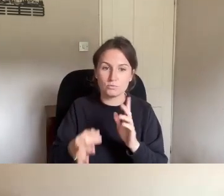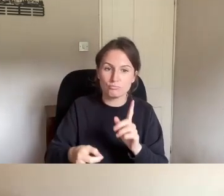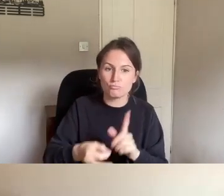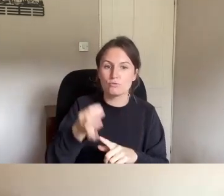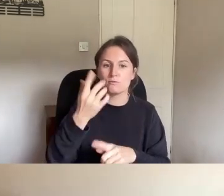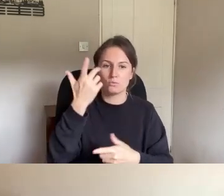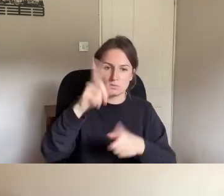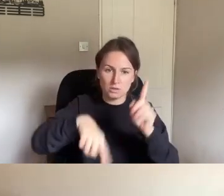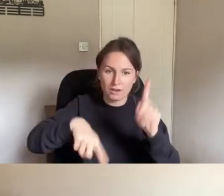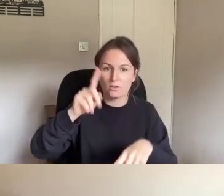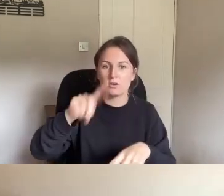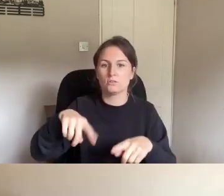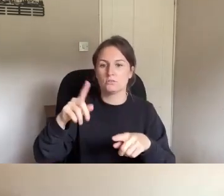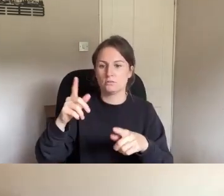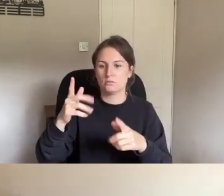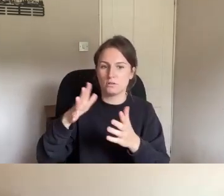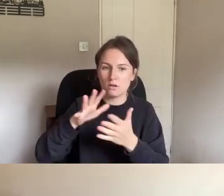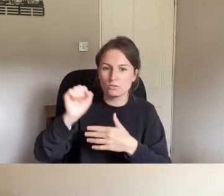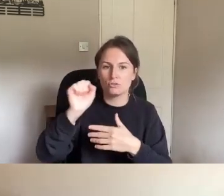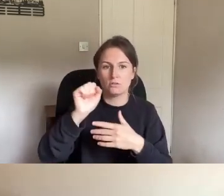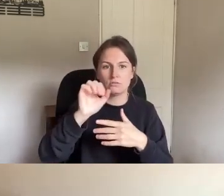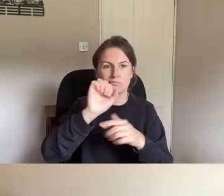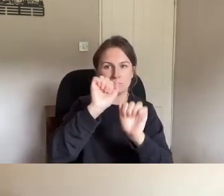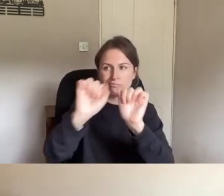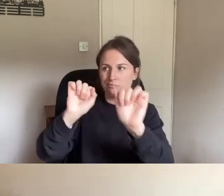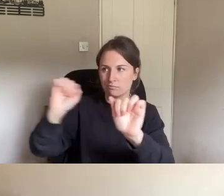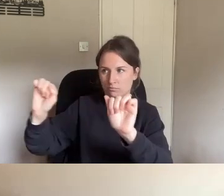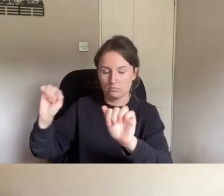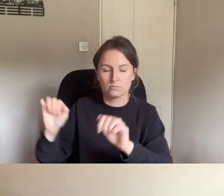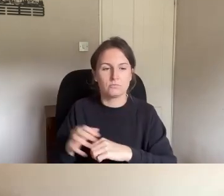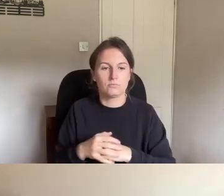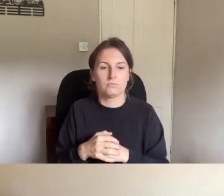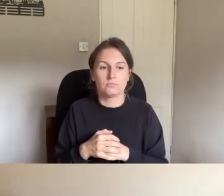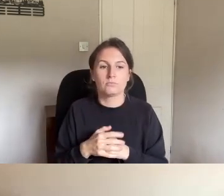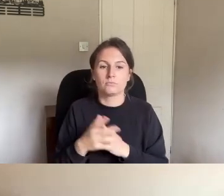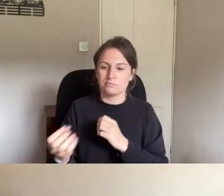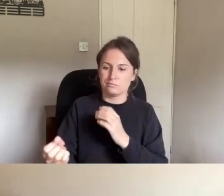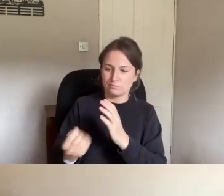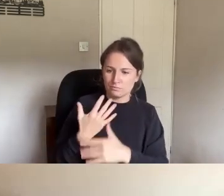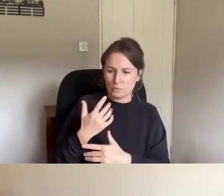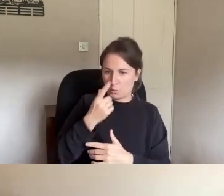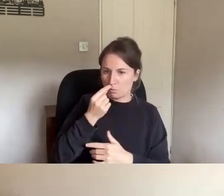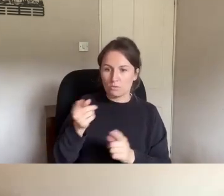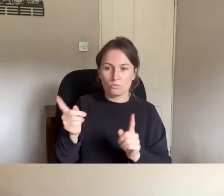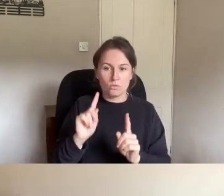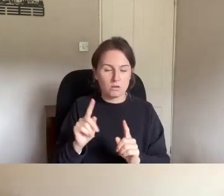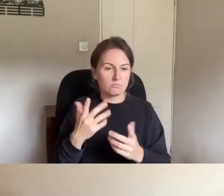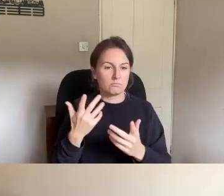and representative audiences. Entries can include things like the use of assistive technology,